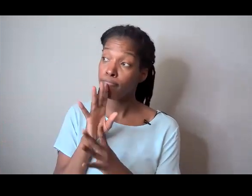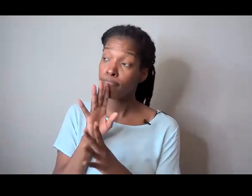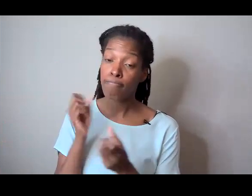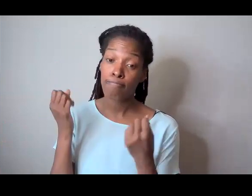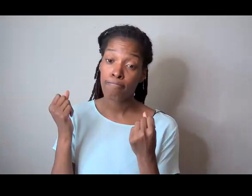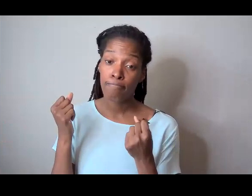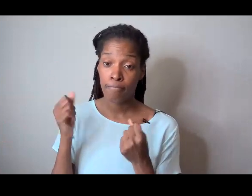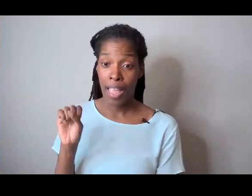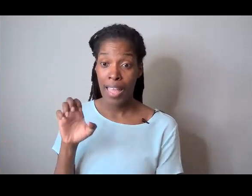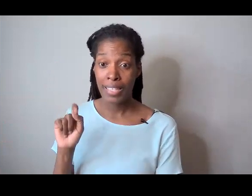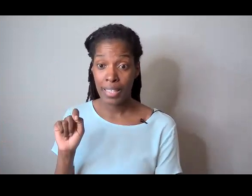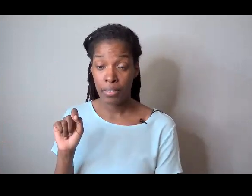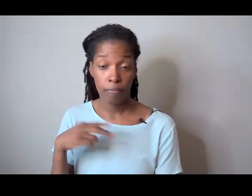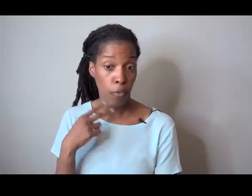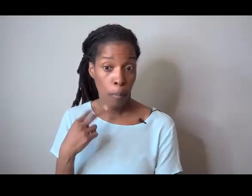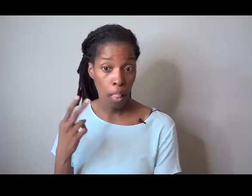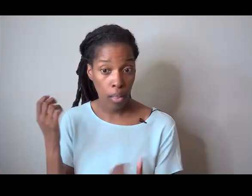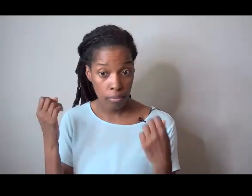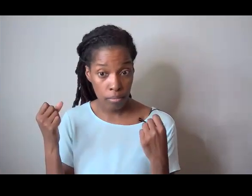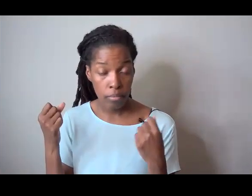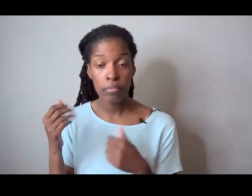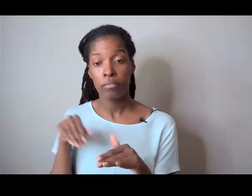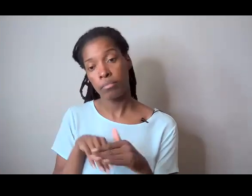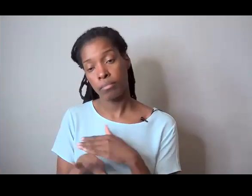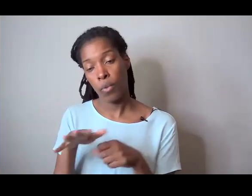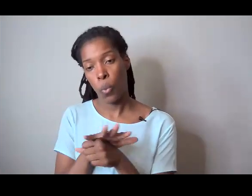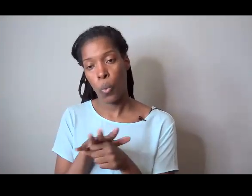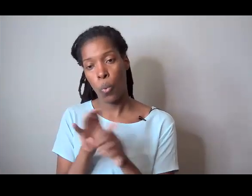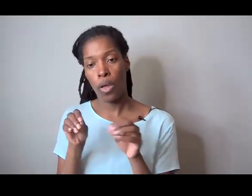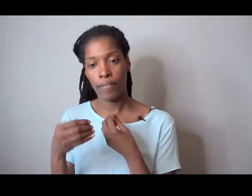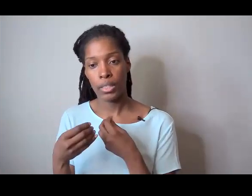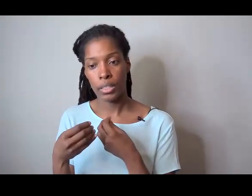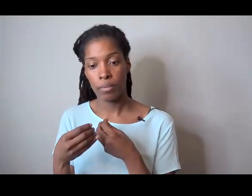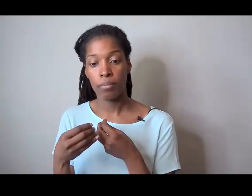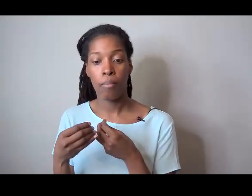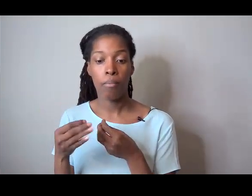You can go into the local office and explain there what your business assets are.